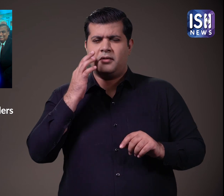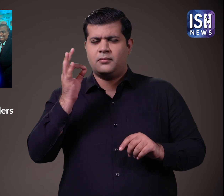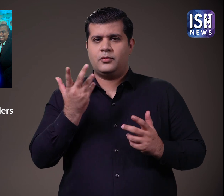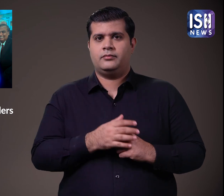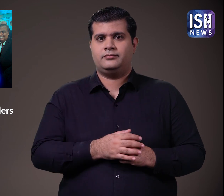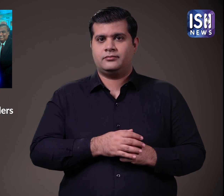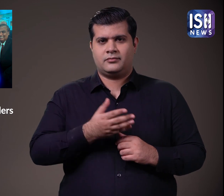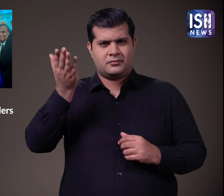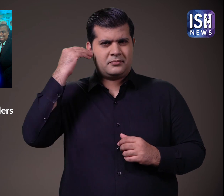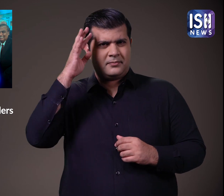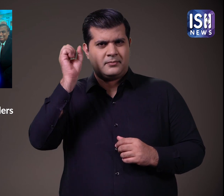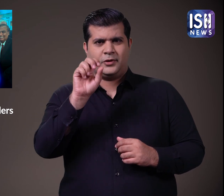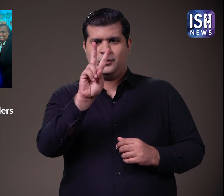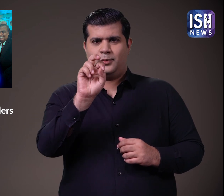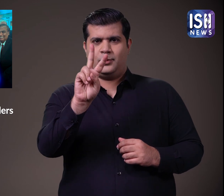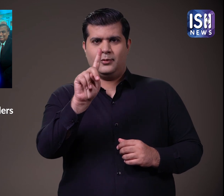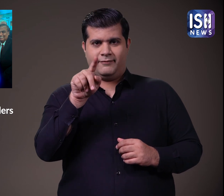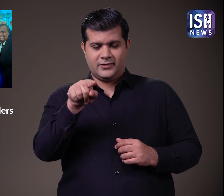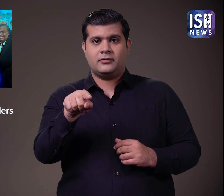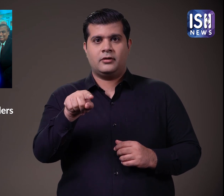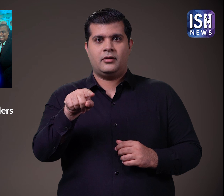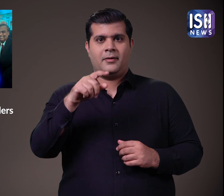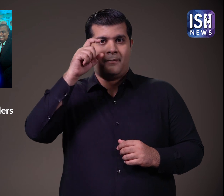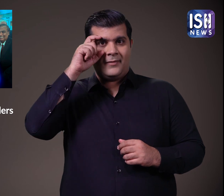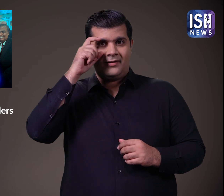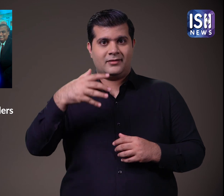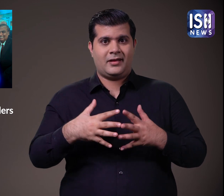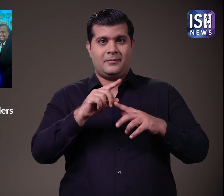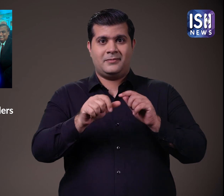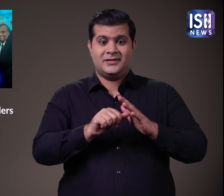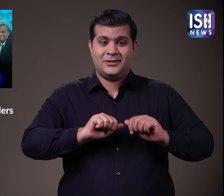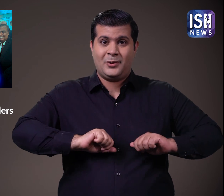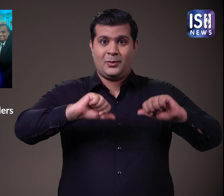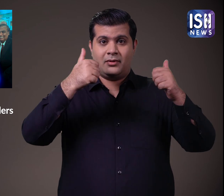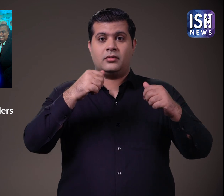Remember in 2021 when Trump lost the elections and Biden became the US President,